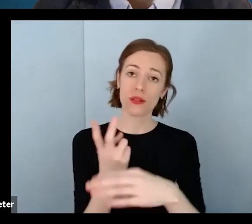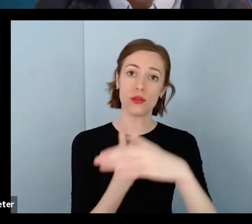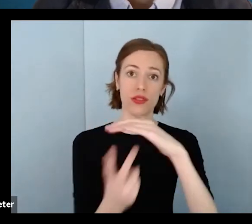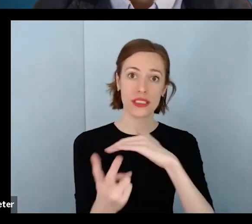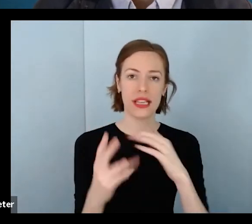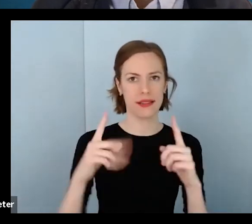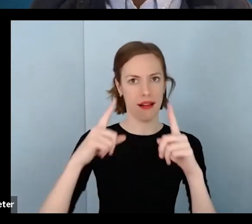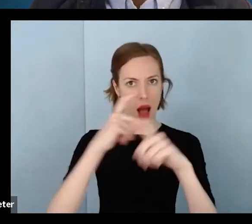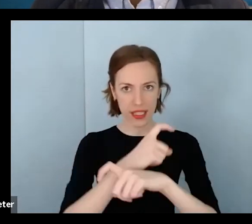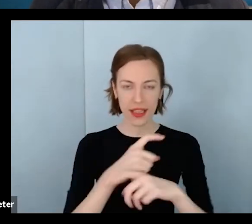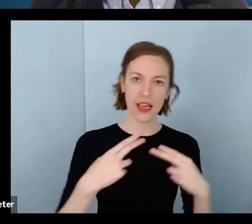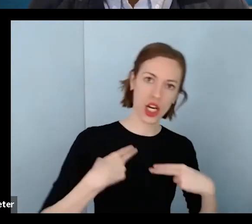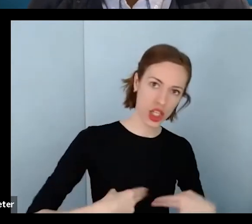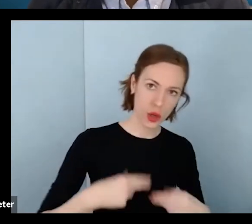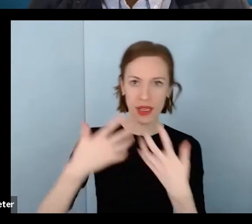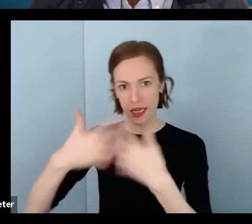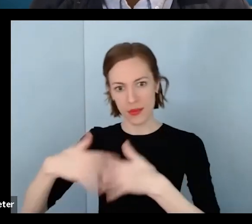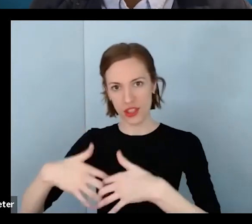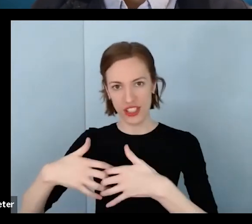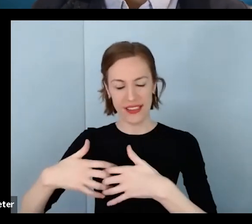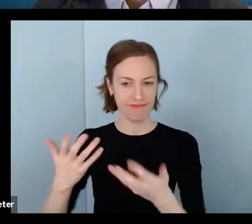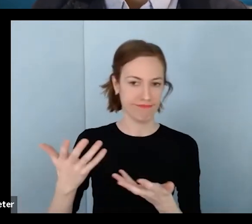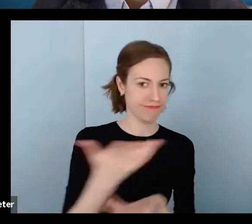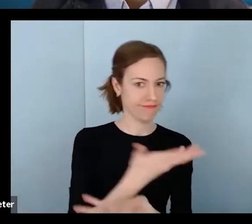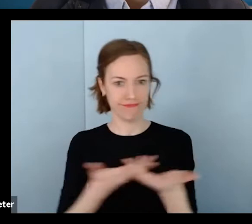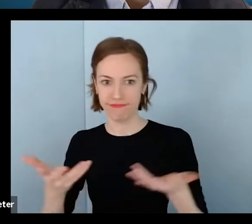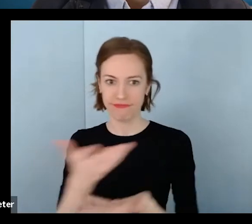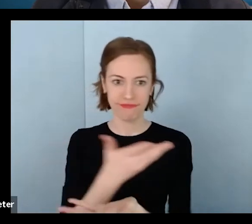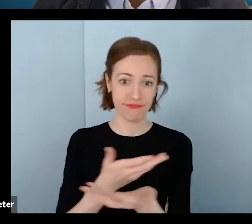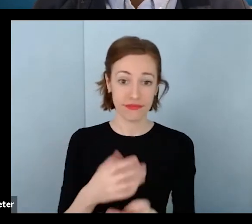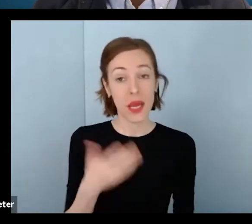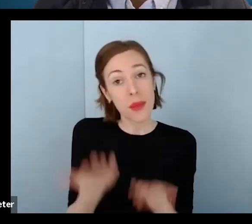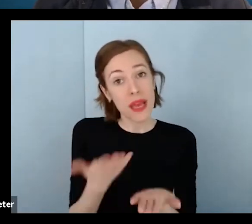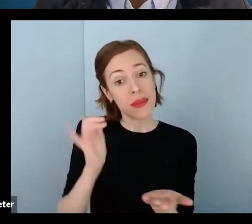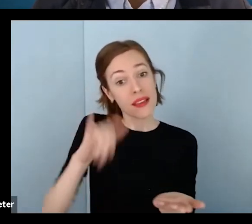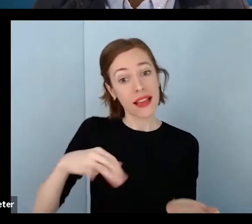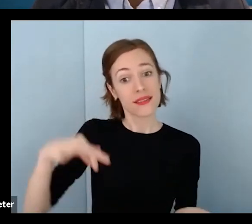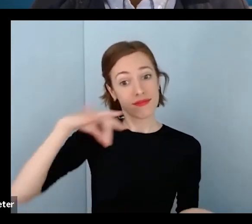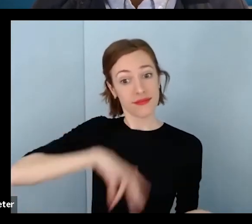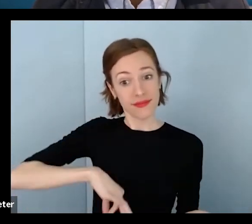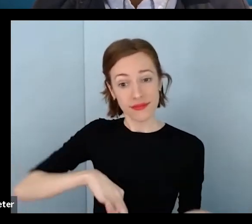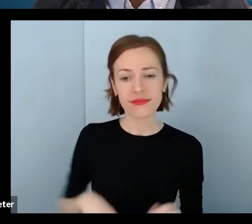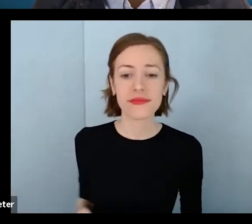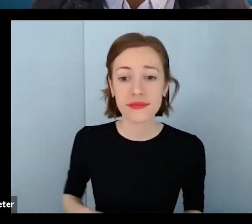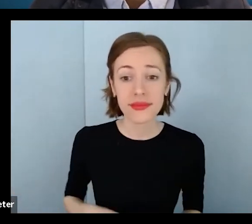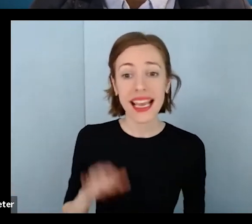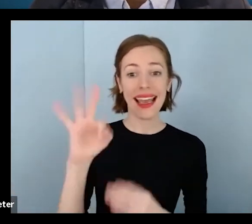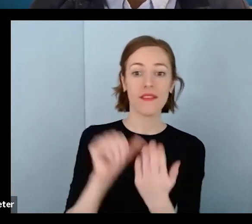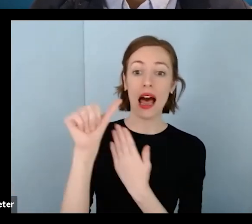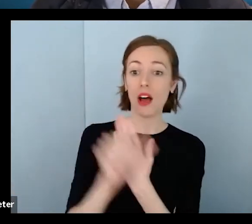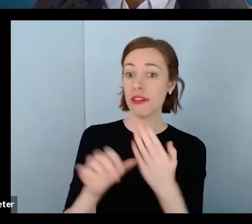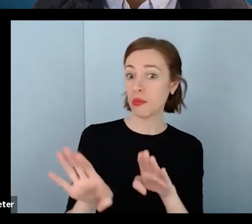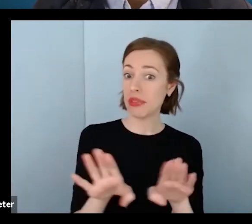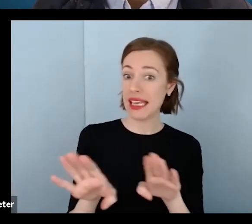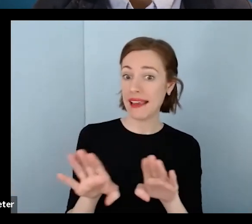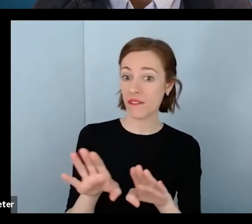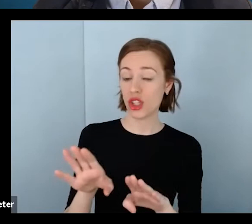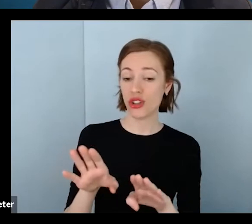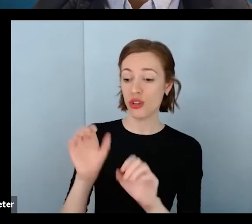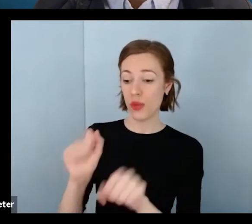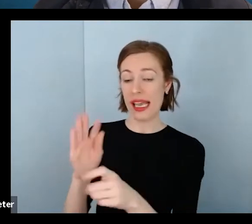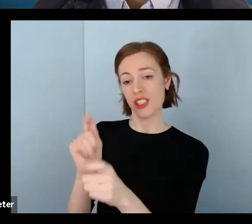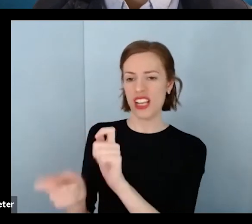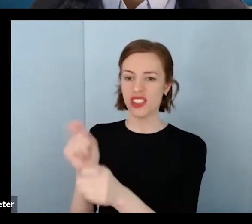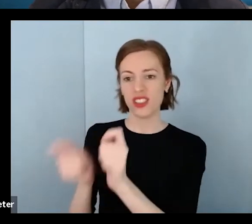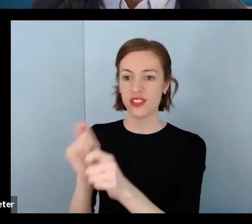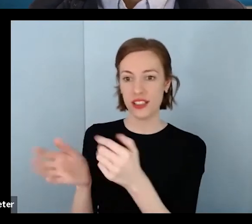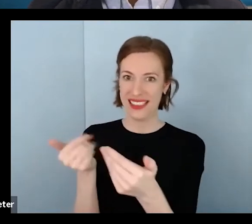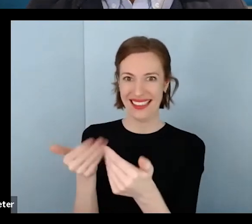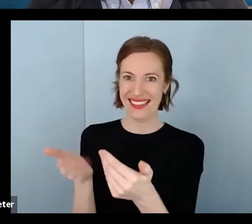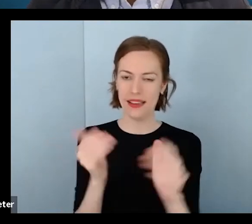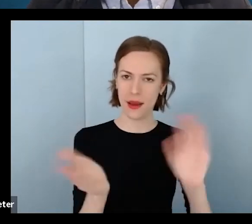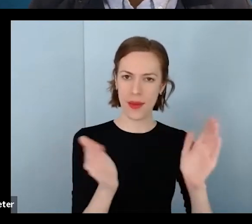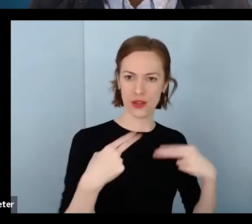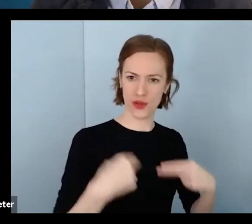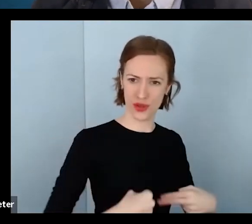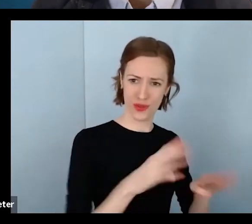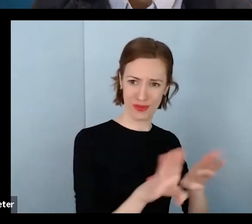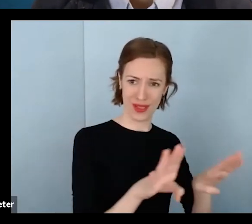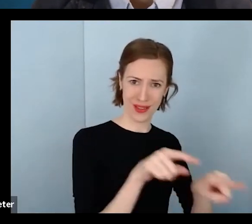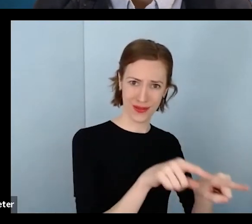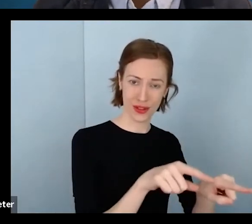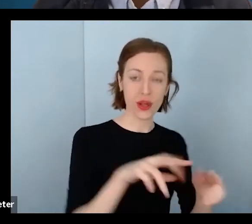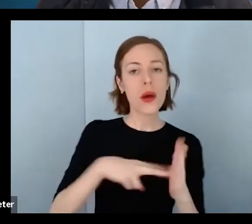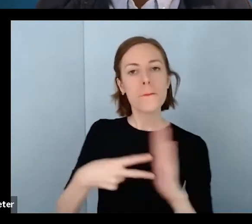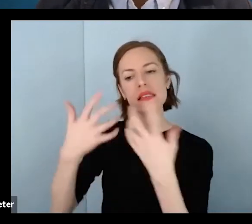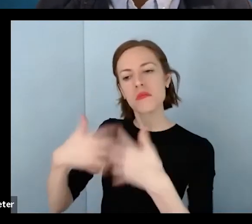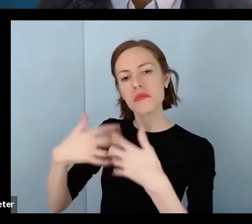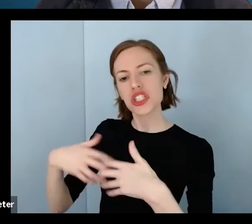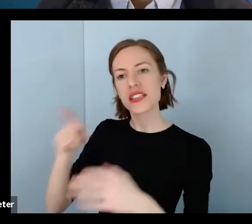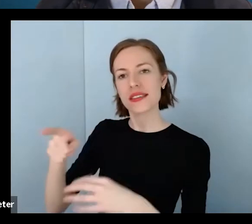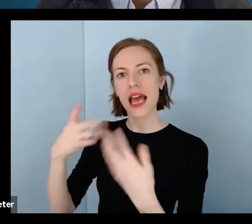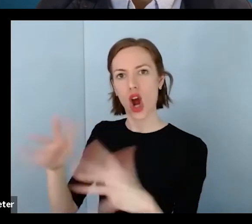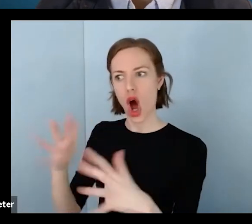But maybe that's a good thing. Last year, send a little Nathan argued that the algorithm behavior is more easily changed than human behavior biased algorithms are easier to fix them biased people, you might spend a decade trying to resolve a discrimination